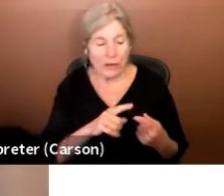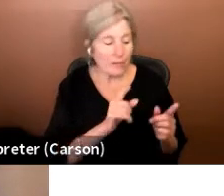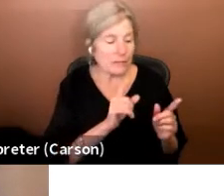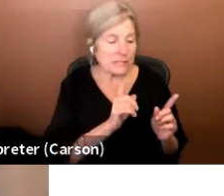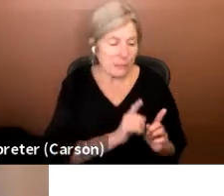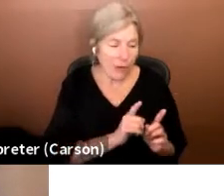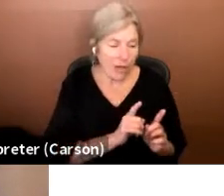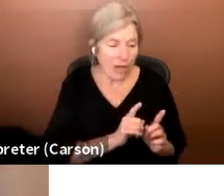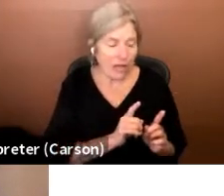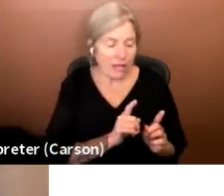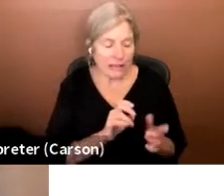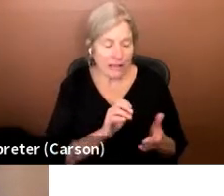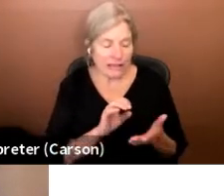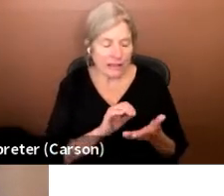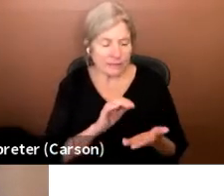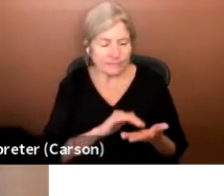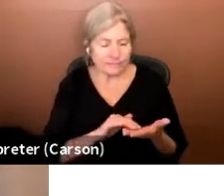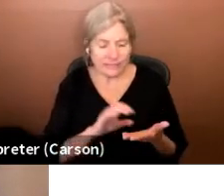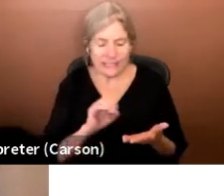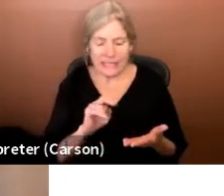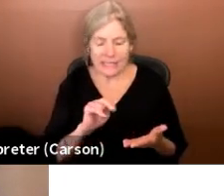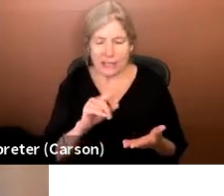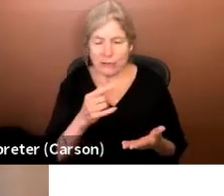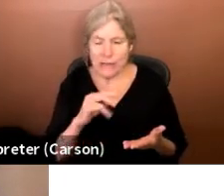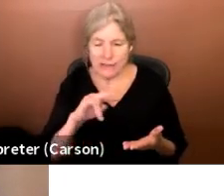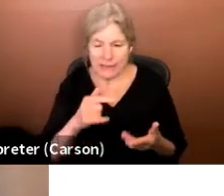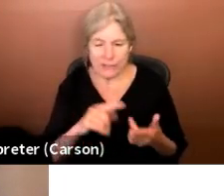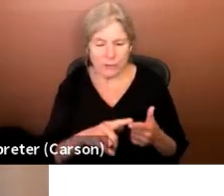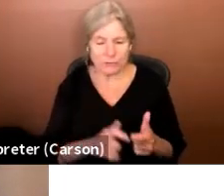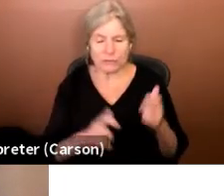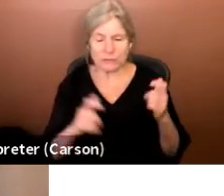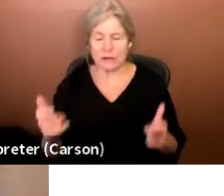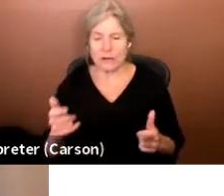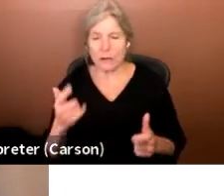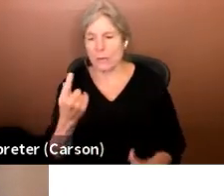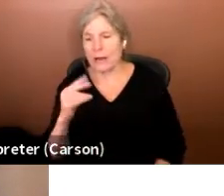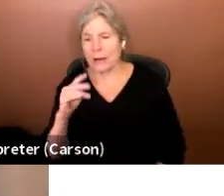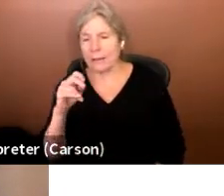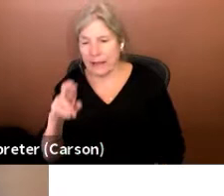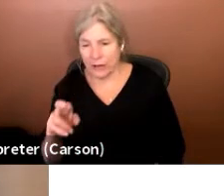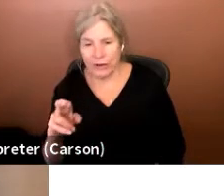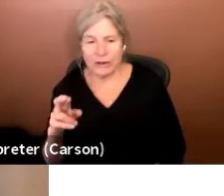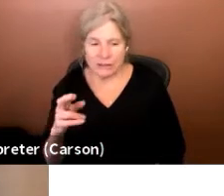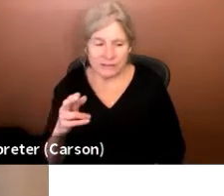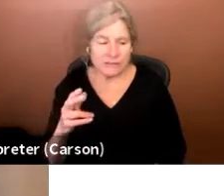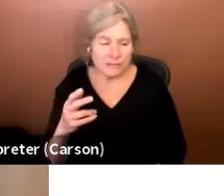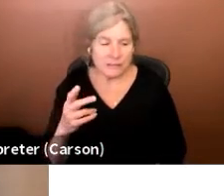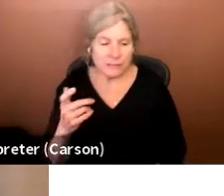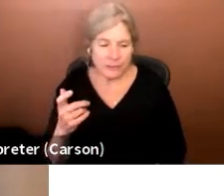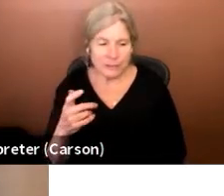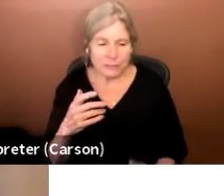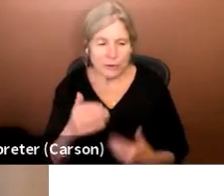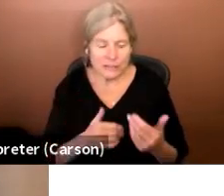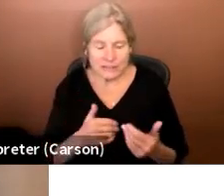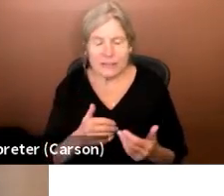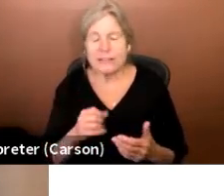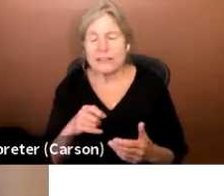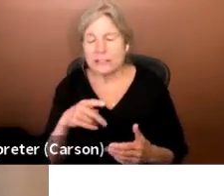engraving to a one meter vacuum forming process, the shapes have to be very specific for the vacuum